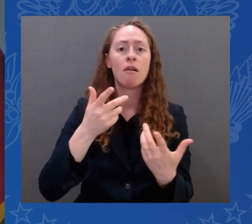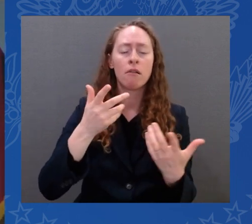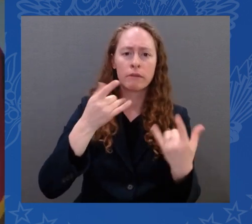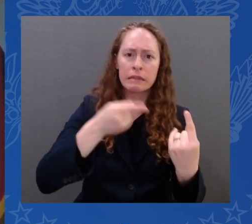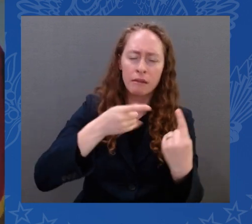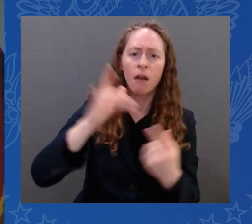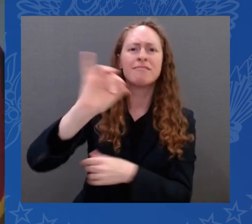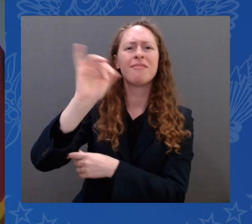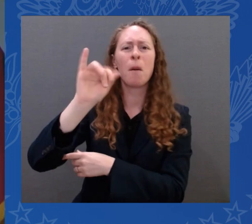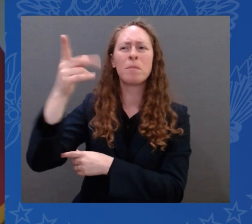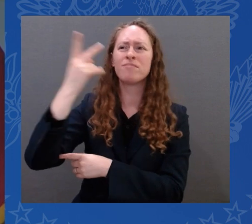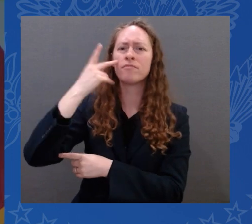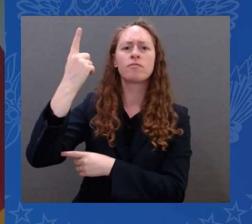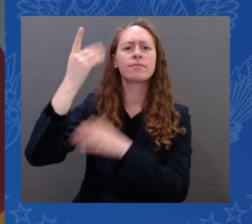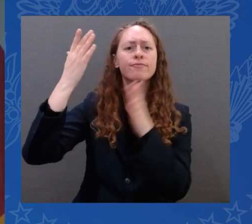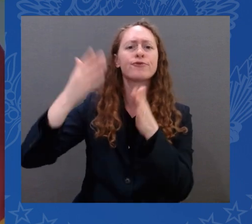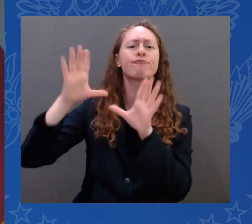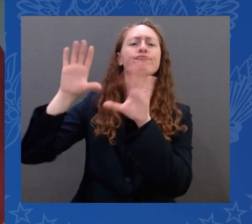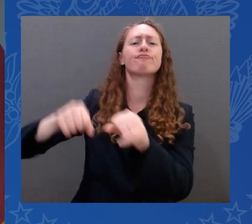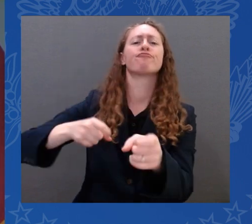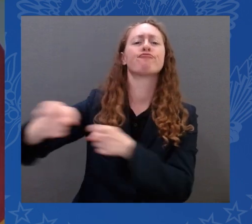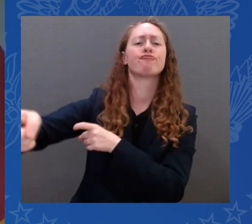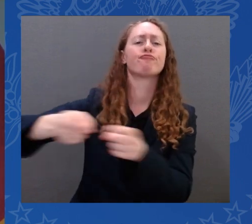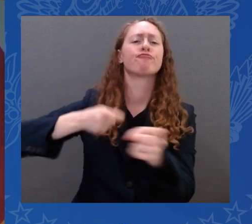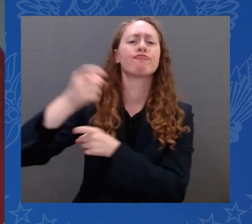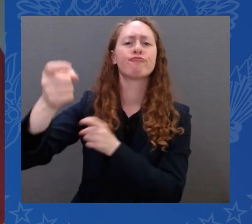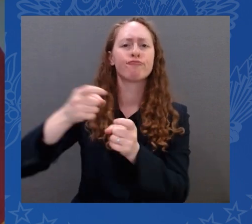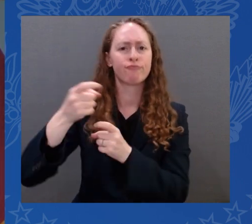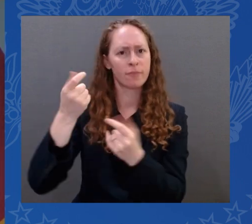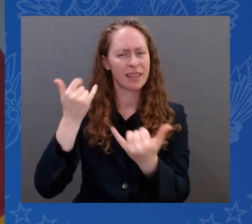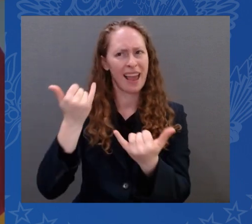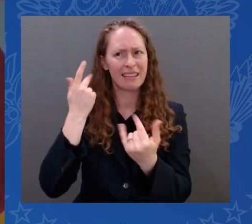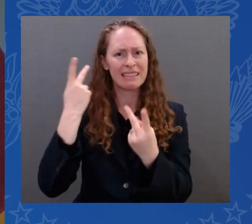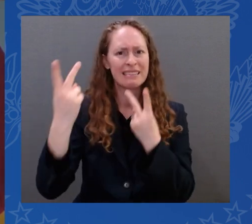on election night, he said to me what he said many times before.